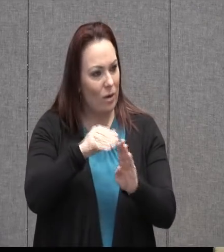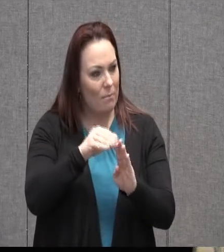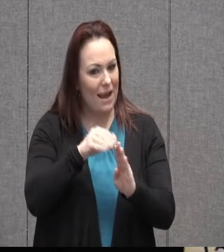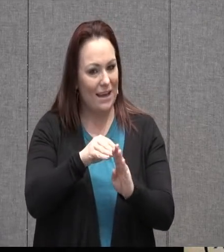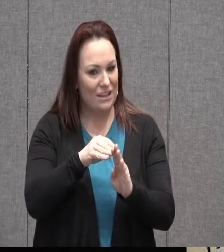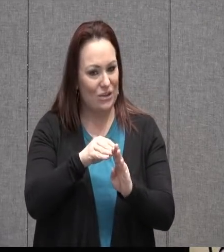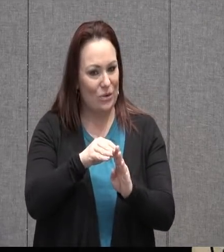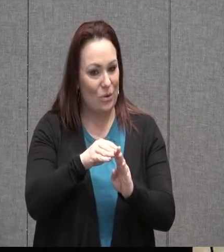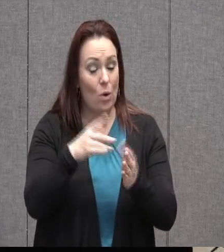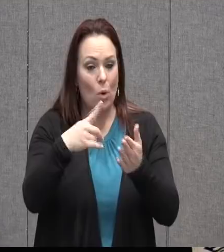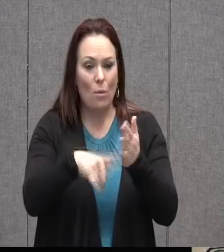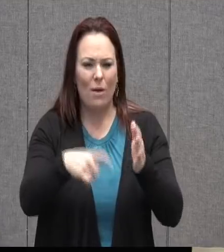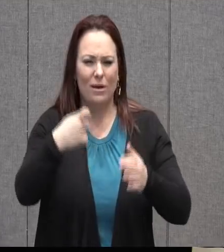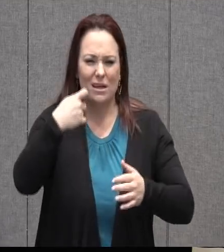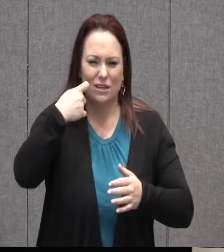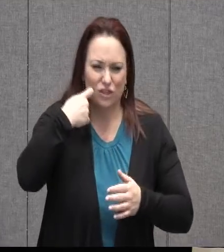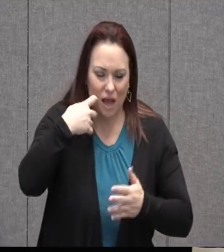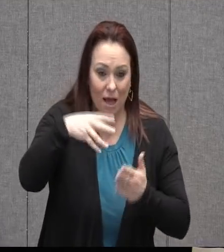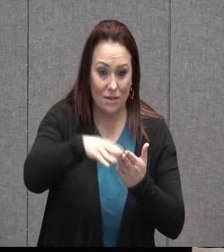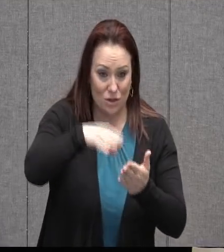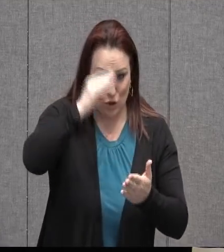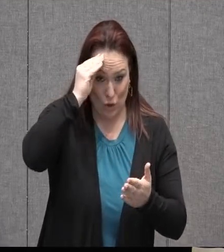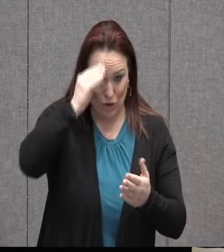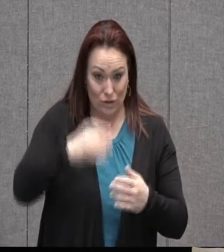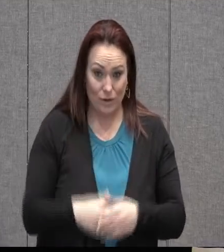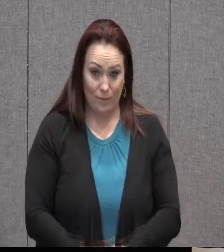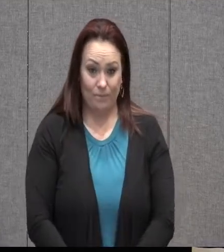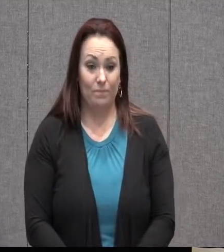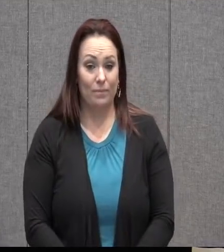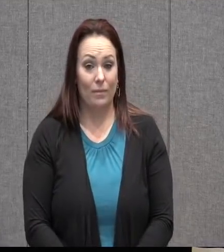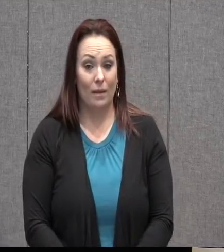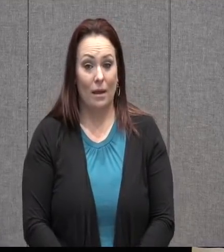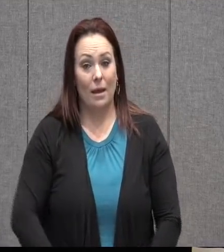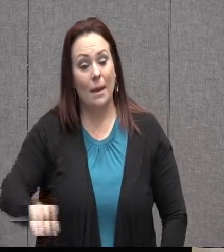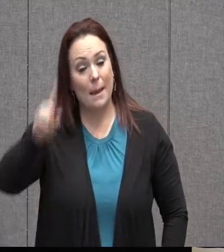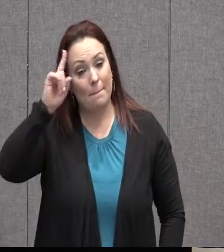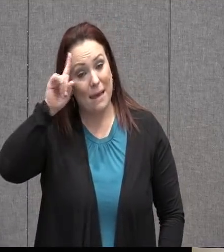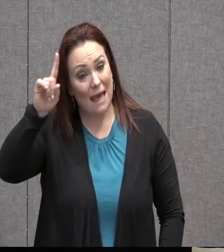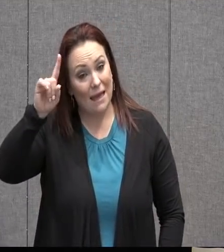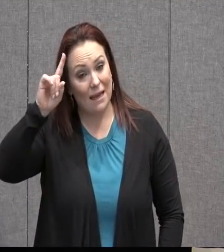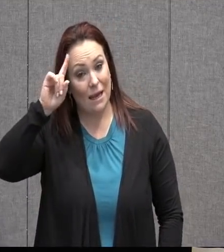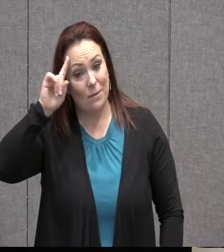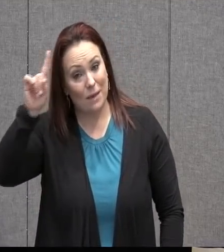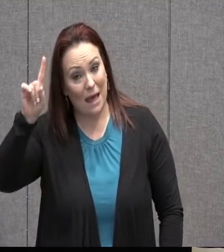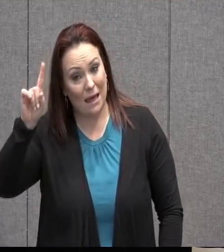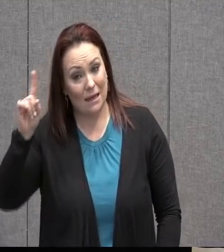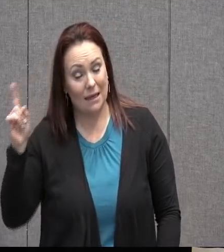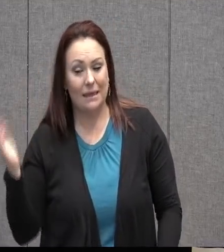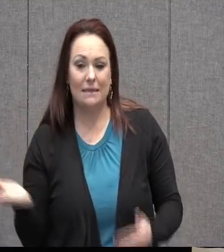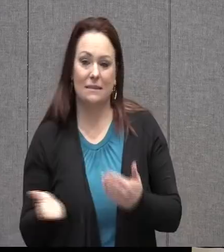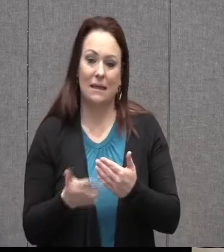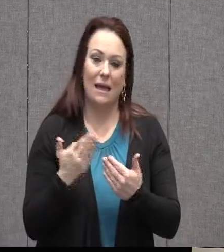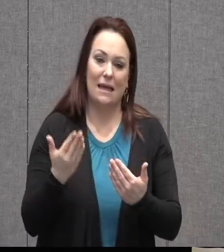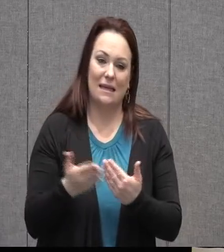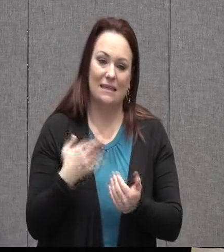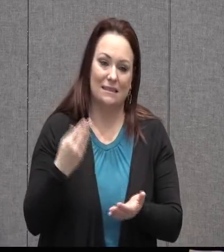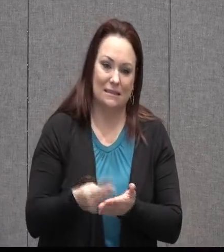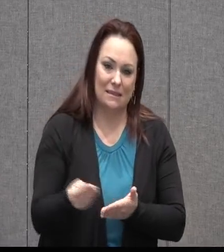about what we just learned about. It goes penny penny, easily spent.